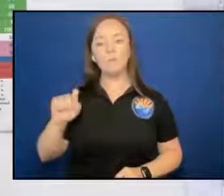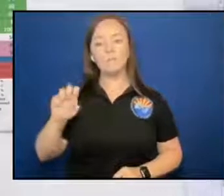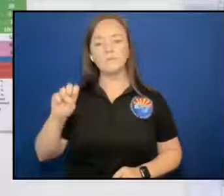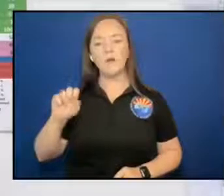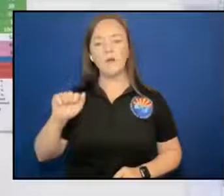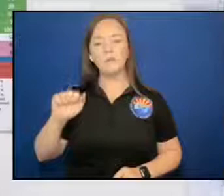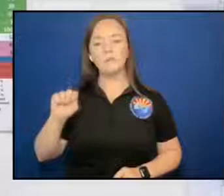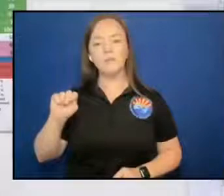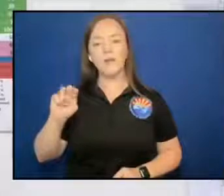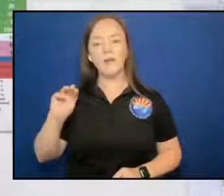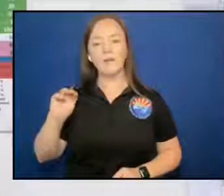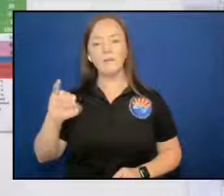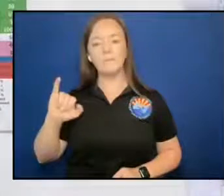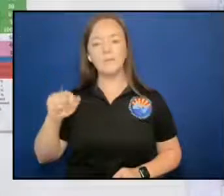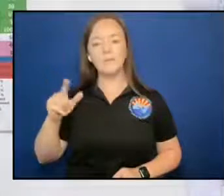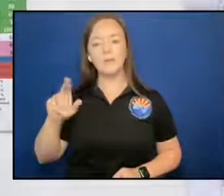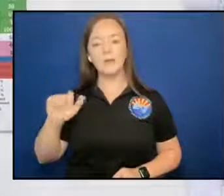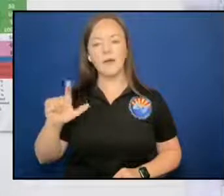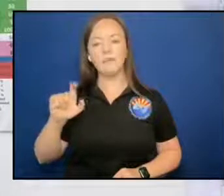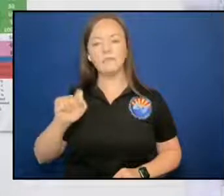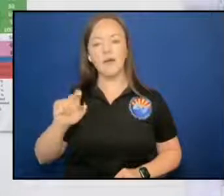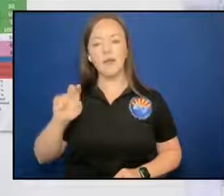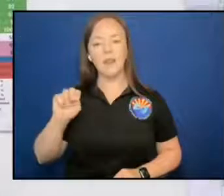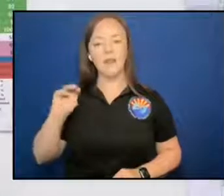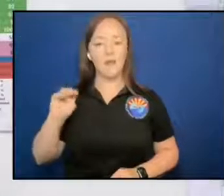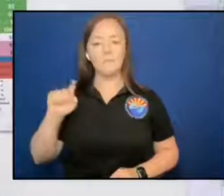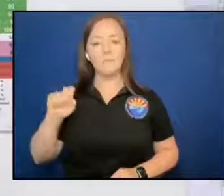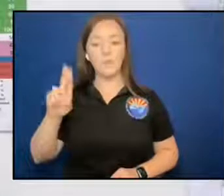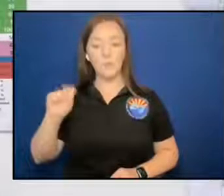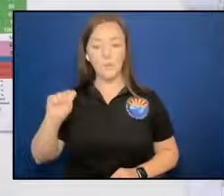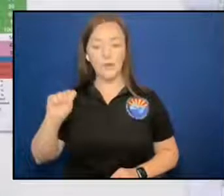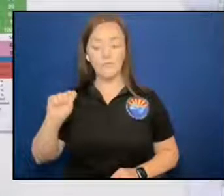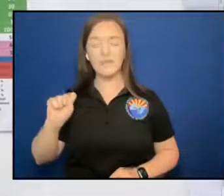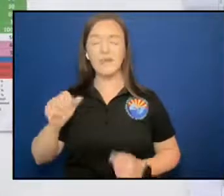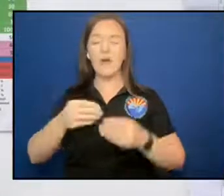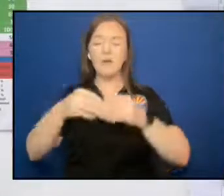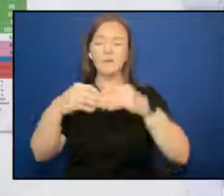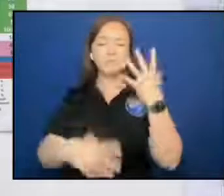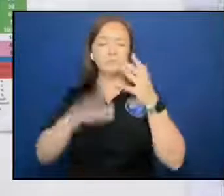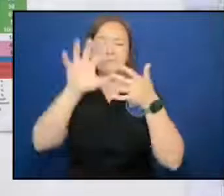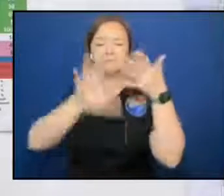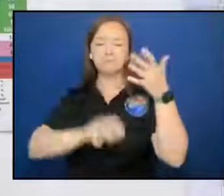THE NEW MEXICO DEPARTMENT OF HOMELAND SECURITY AND EMERGENCY PREPAREDNESS, WE WOULD LIKE TO ENCOURAGE